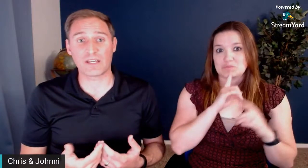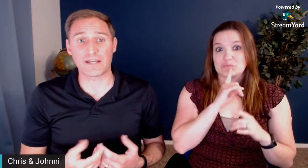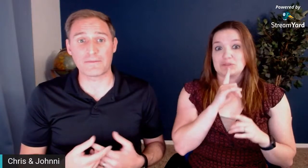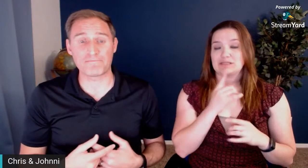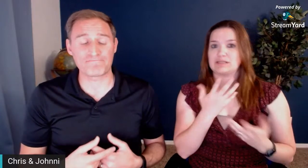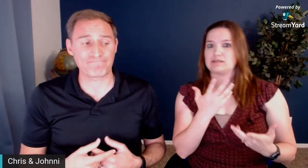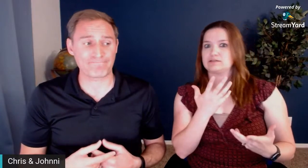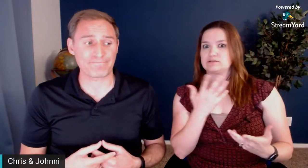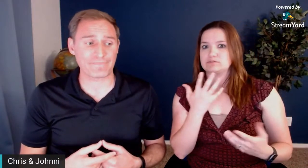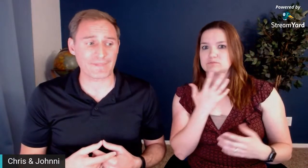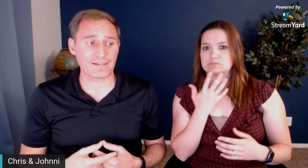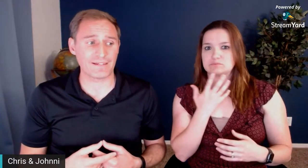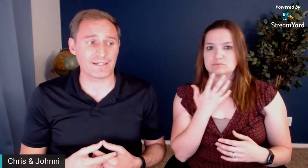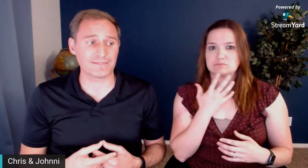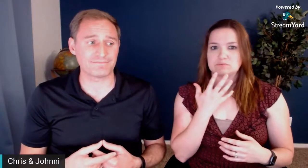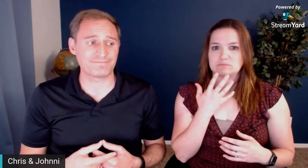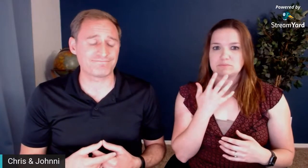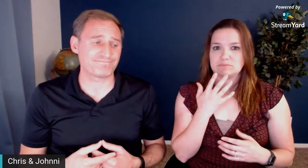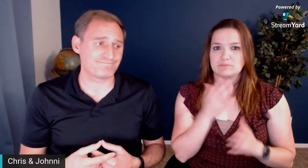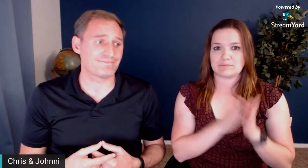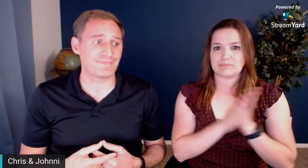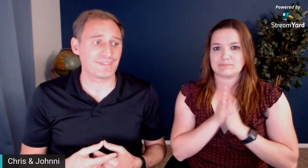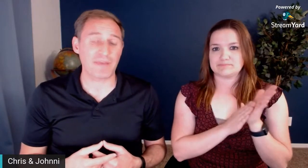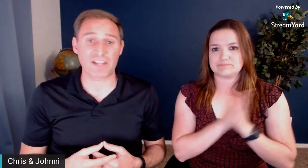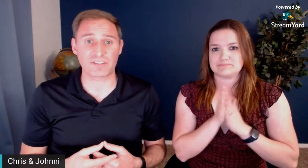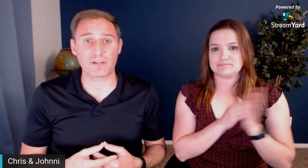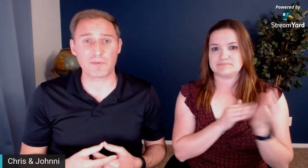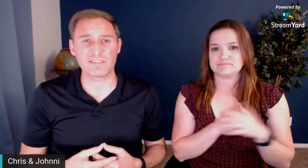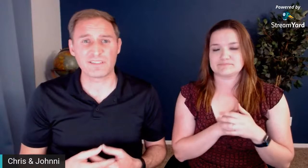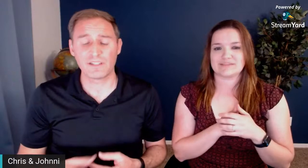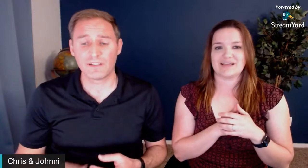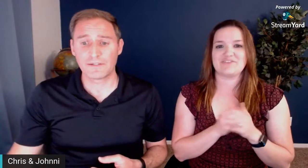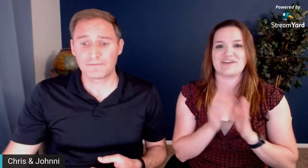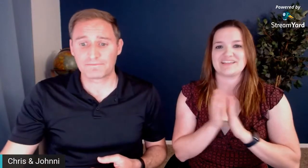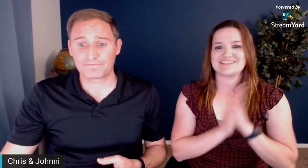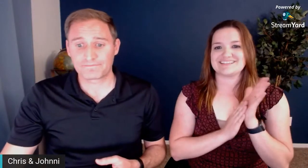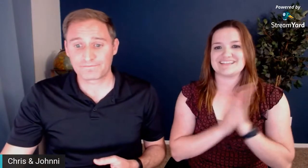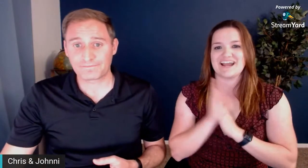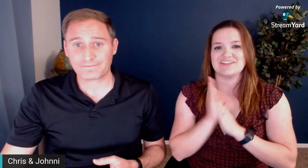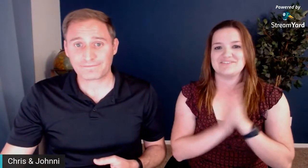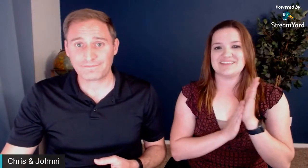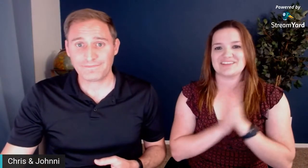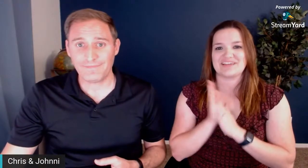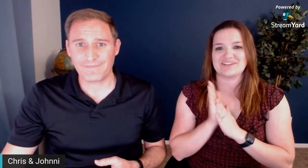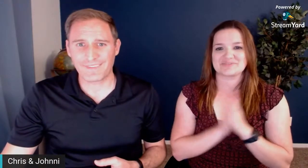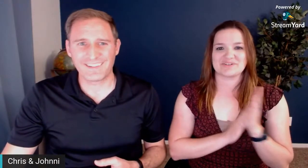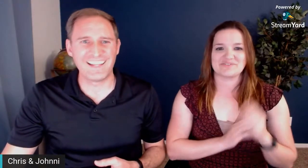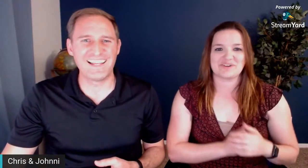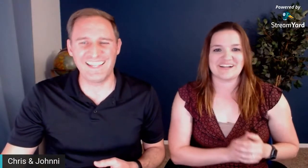um um passionate about i knew if i did the sign you'd think of the english word for it